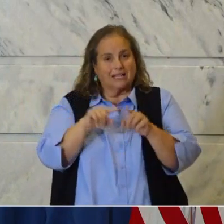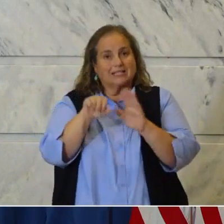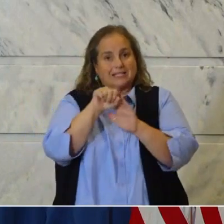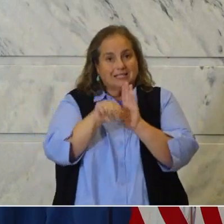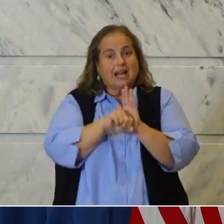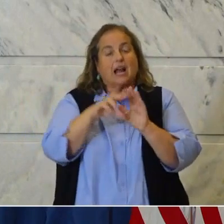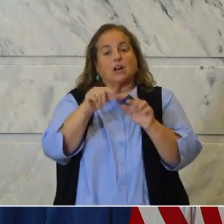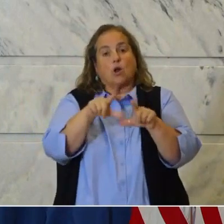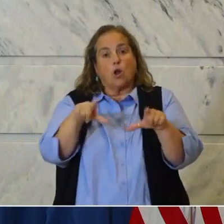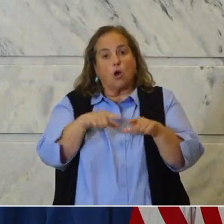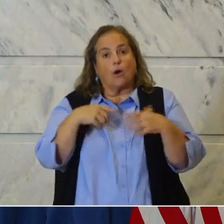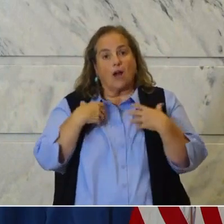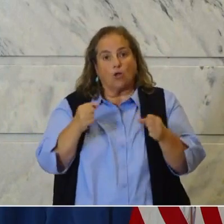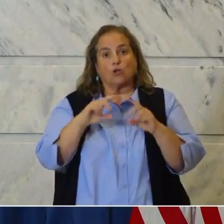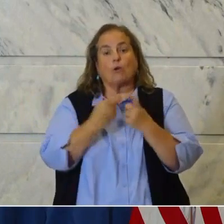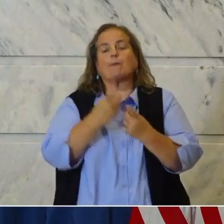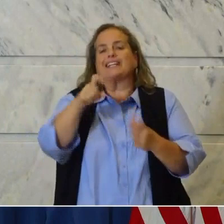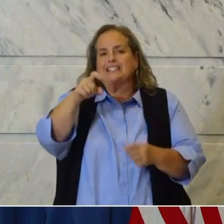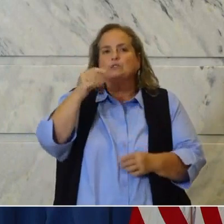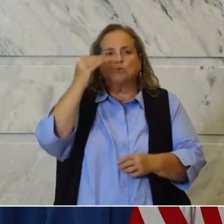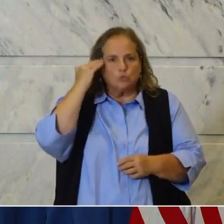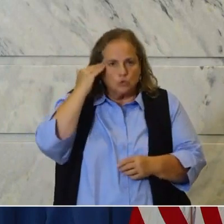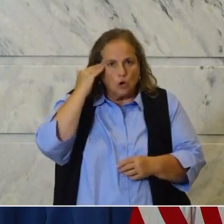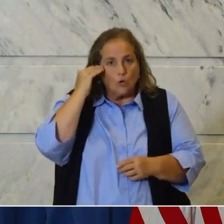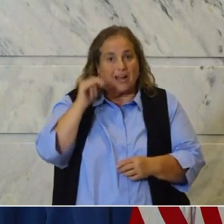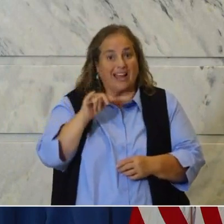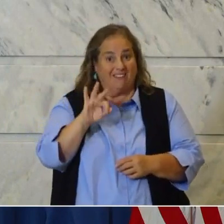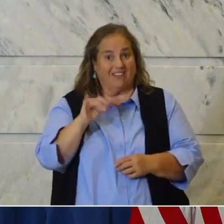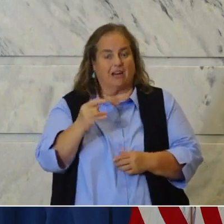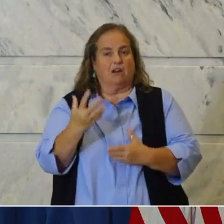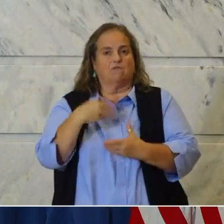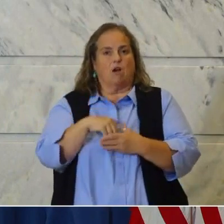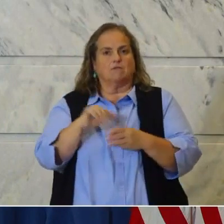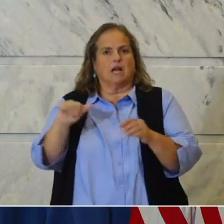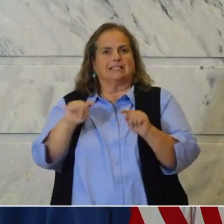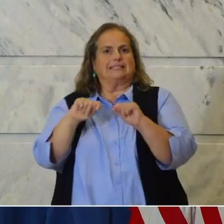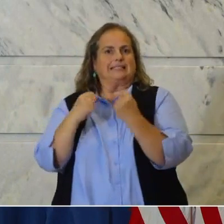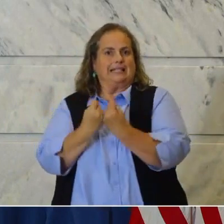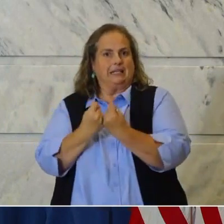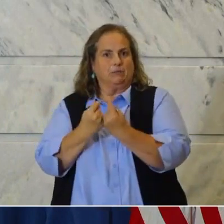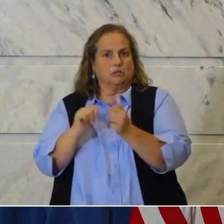department needs to know if it involves the team. There's AH volleyball team